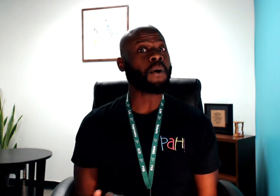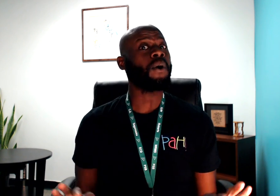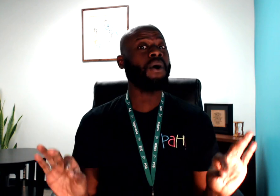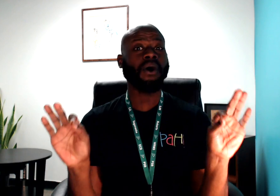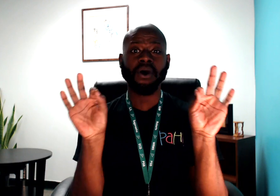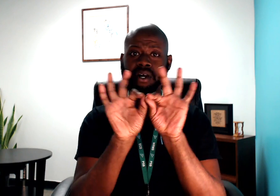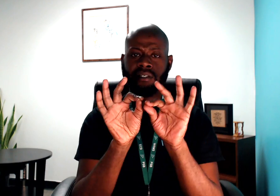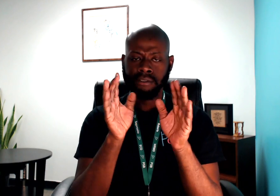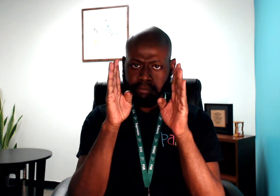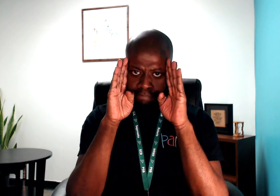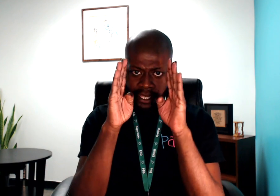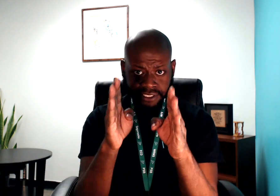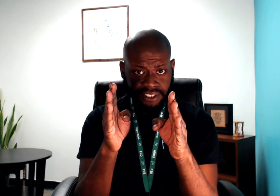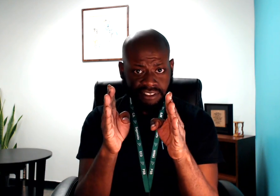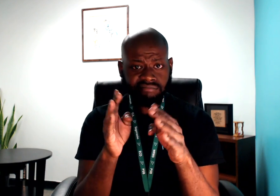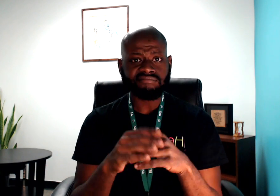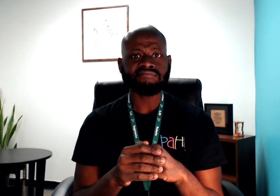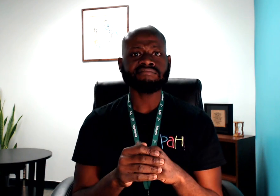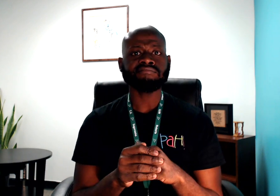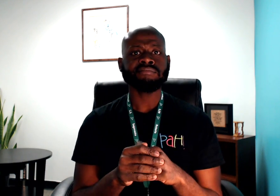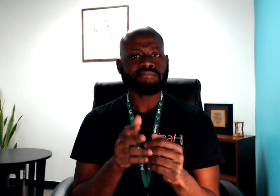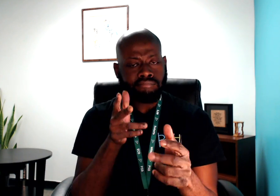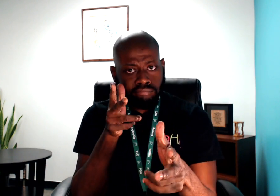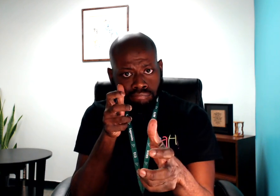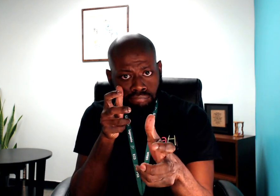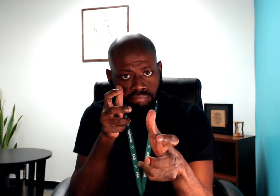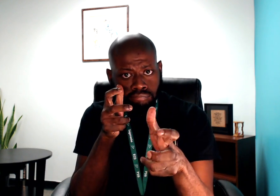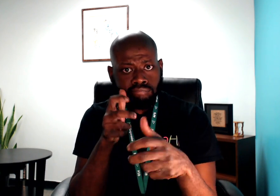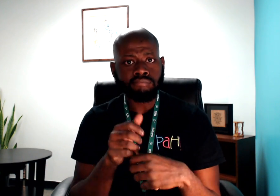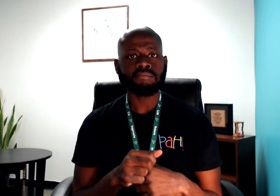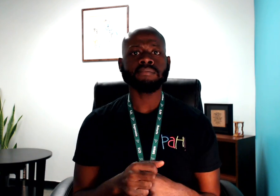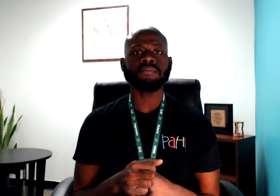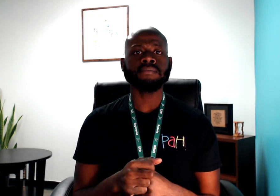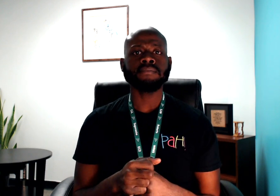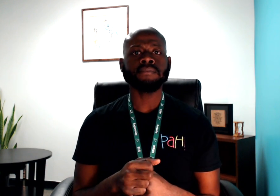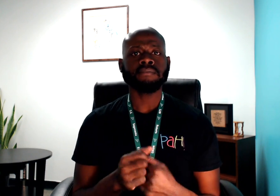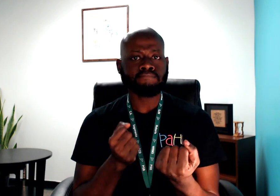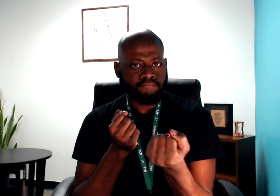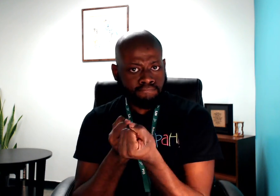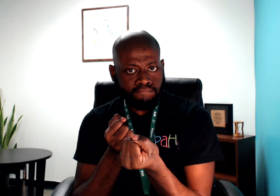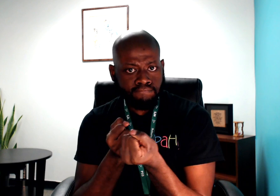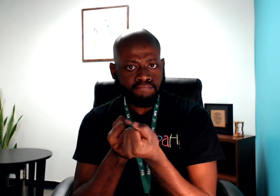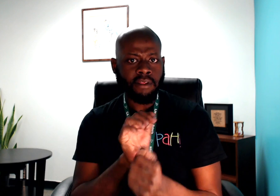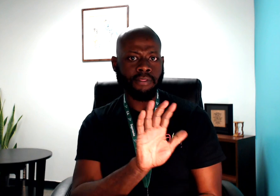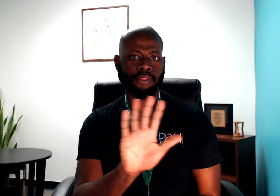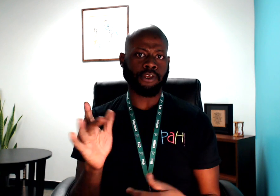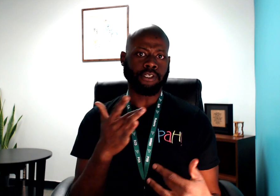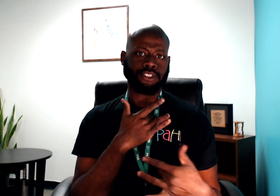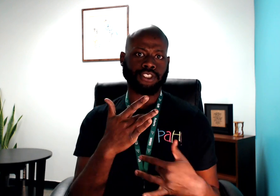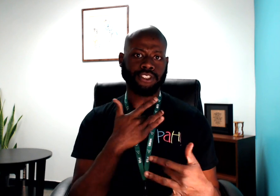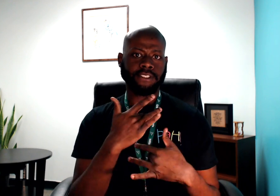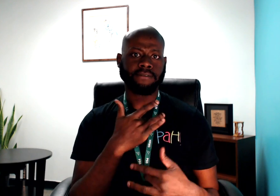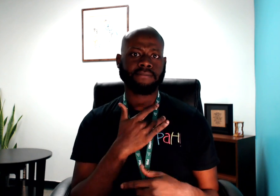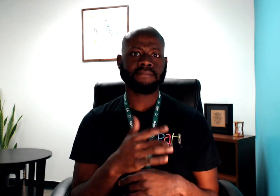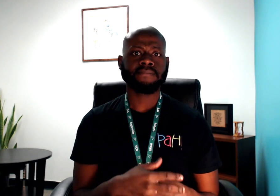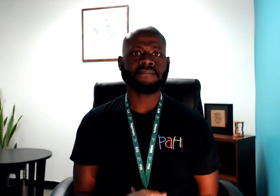It is important for you to pay your attention, listen, and support your children's concerns.